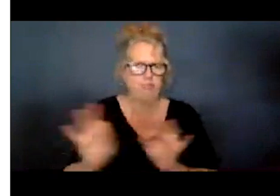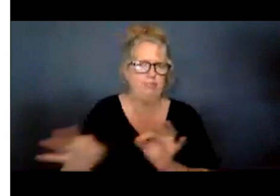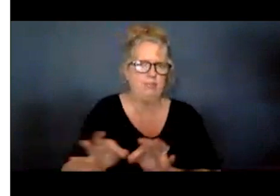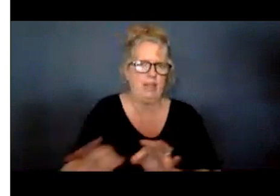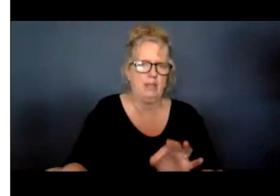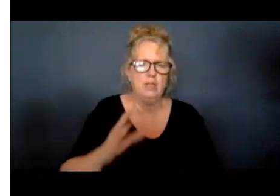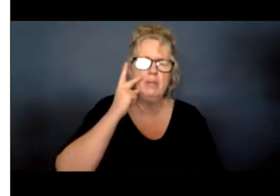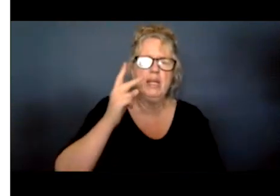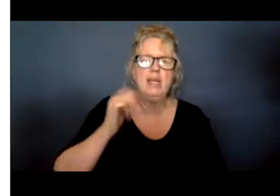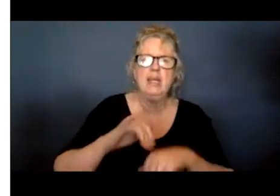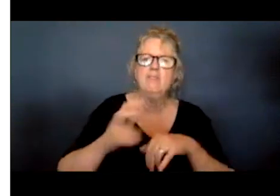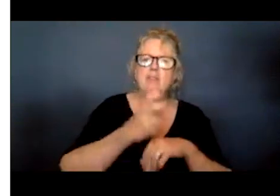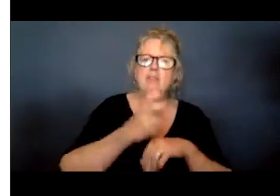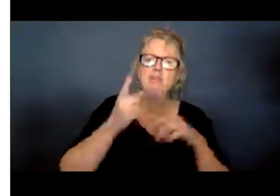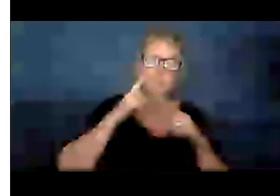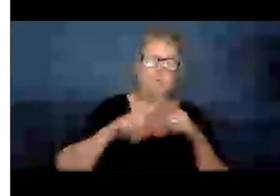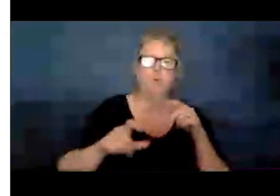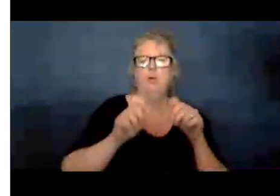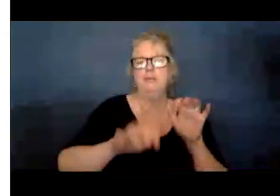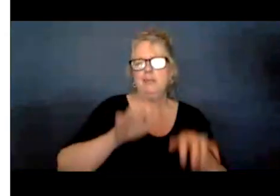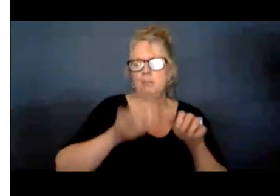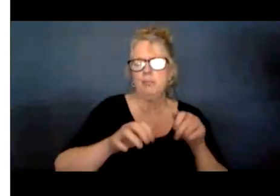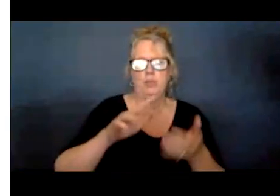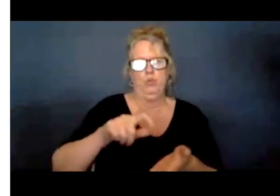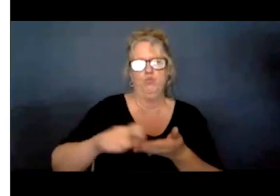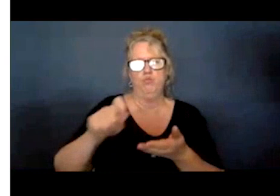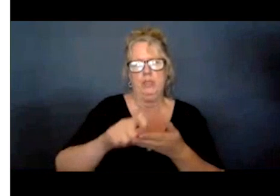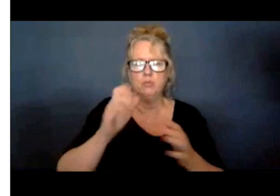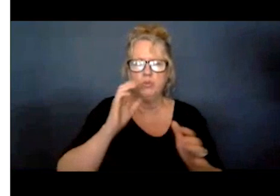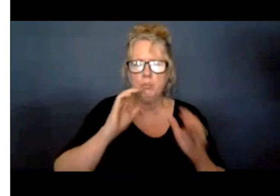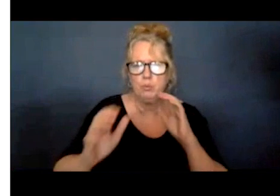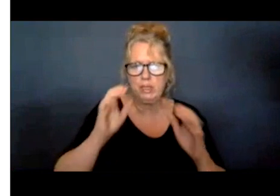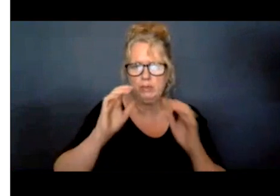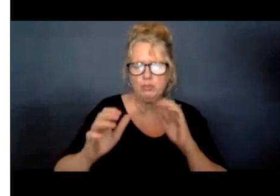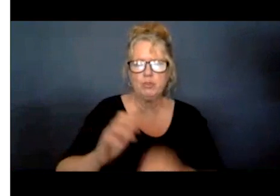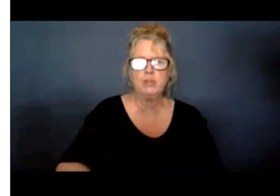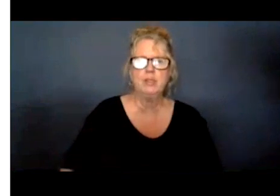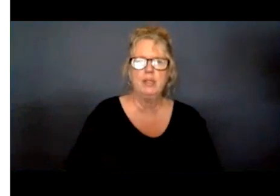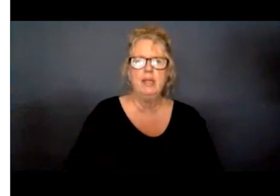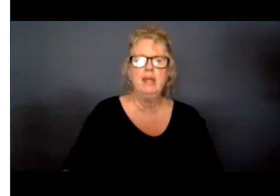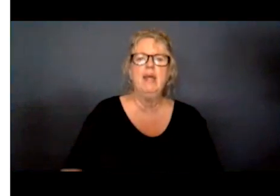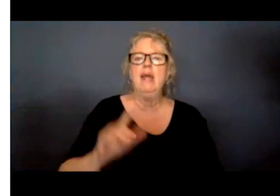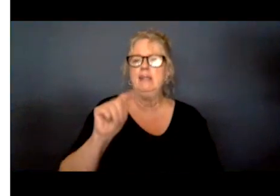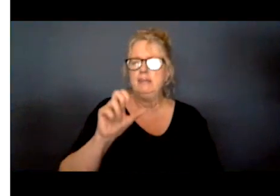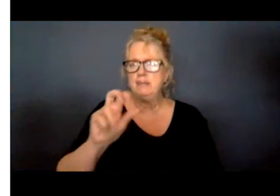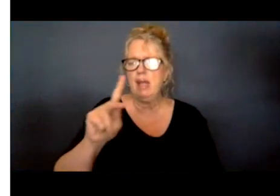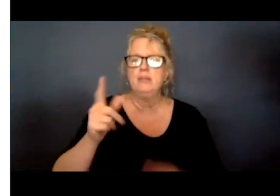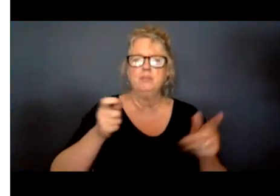difficulty with typing or written communication. Task management and organizational apps support